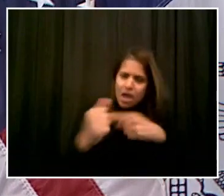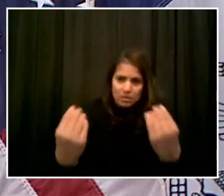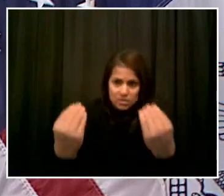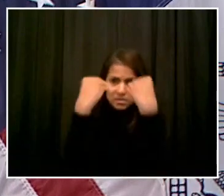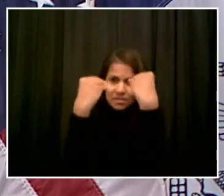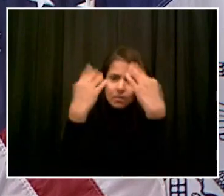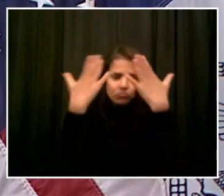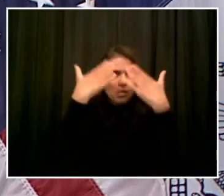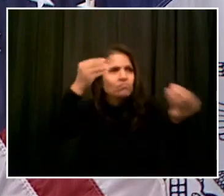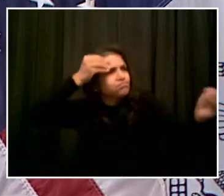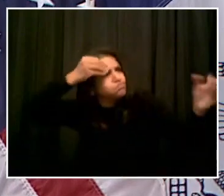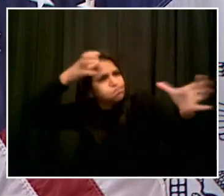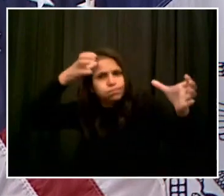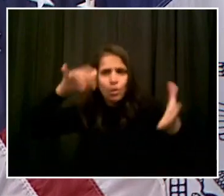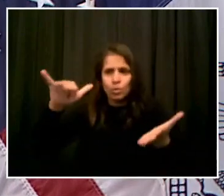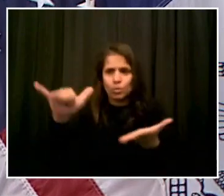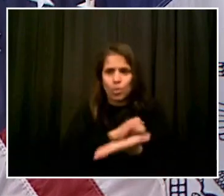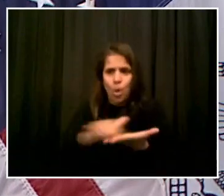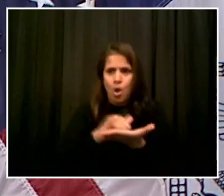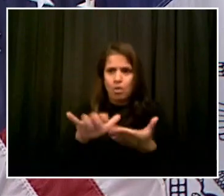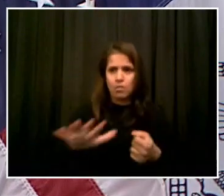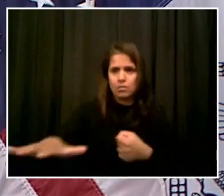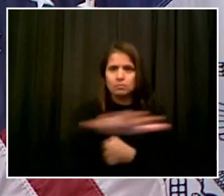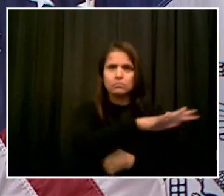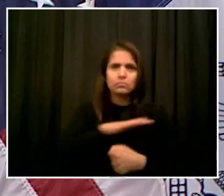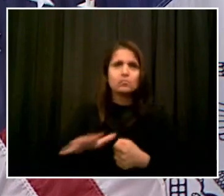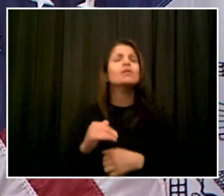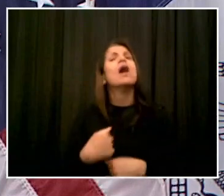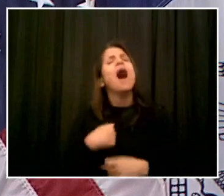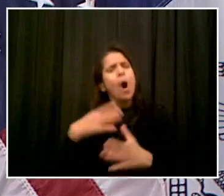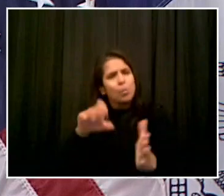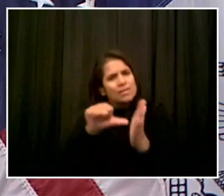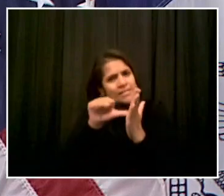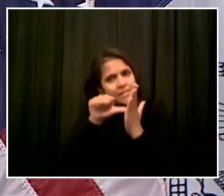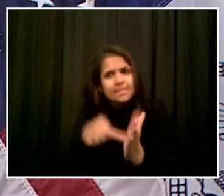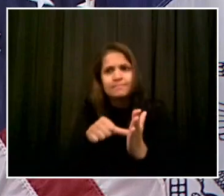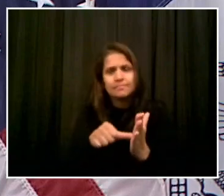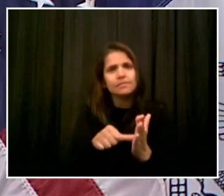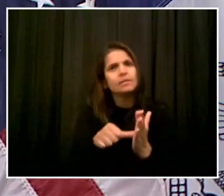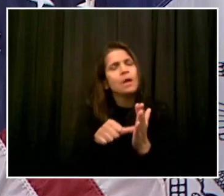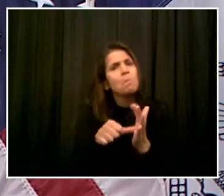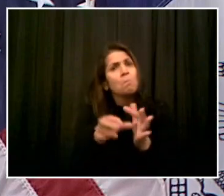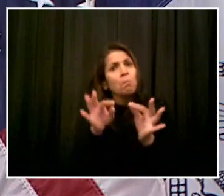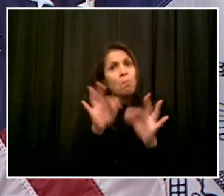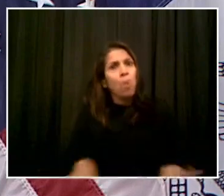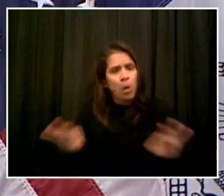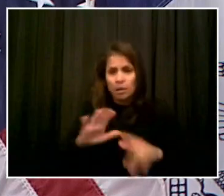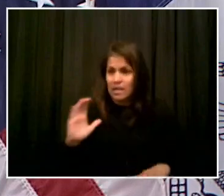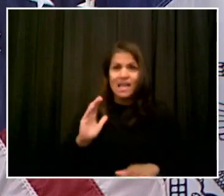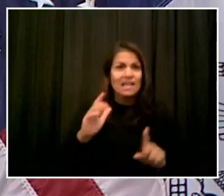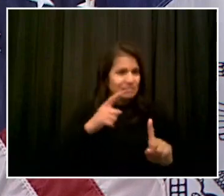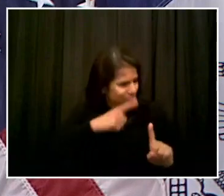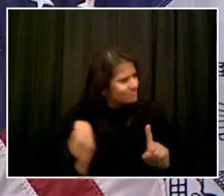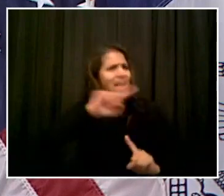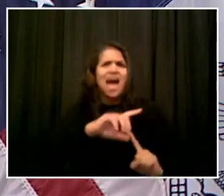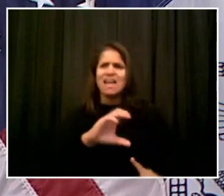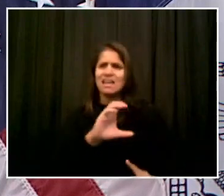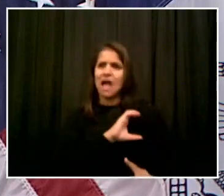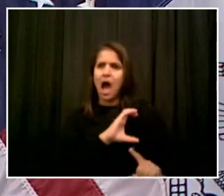WAY. SOME ARE ALL HUMAN BEINGS AND DOING IT WELL BECAUSE THEY